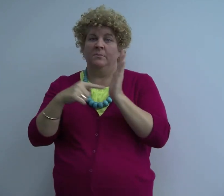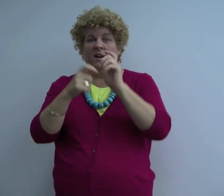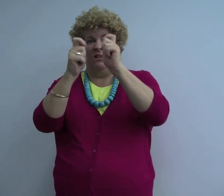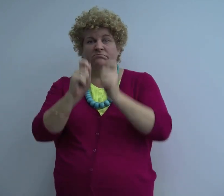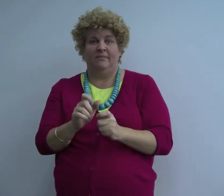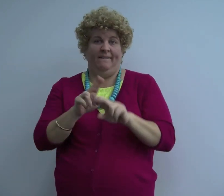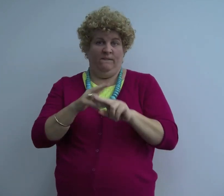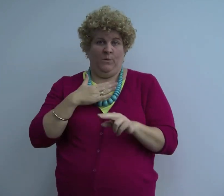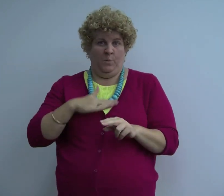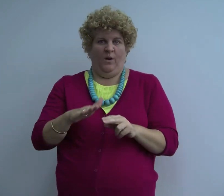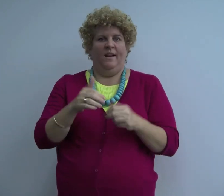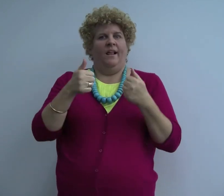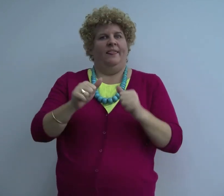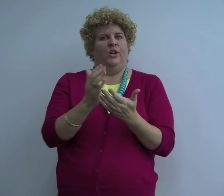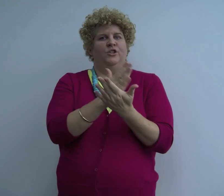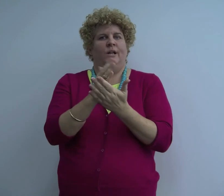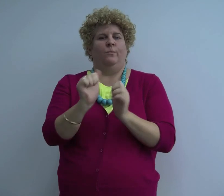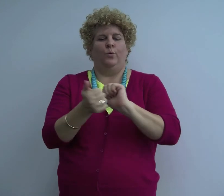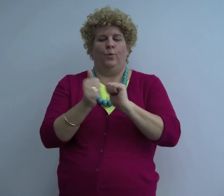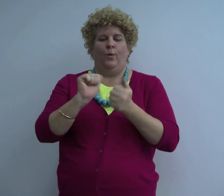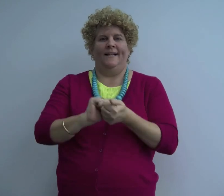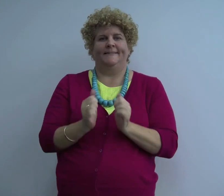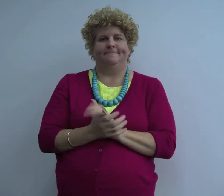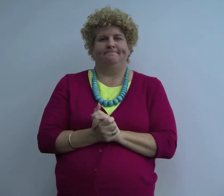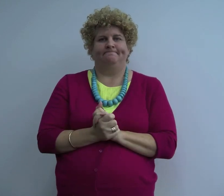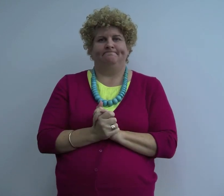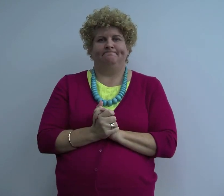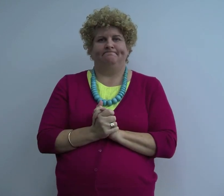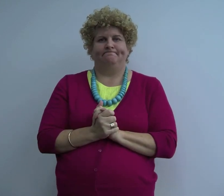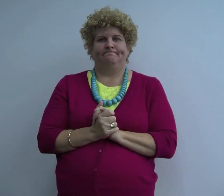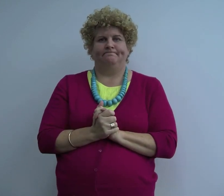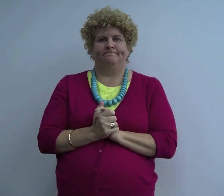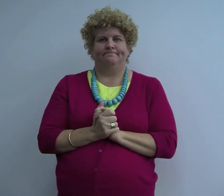You can then edit the transcript or share it with your colleagues.